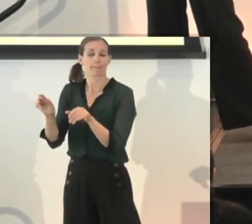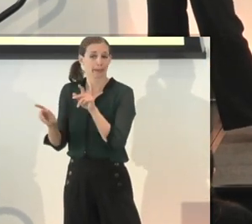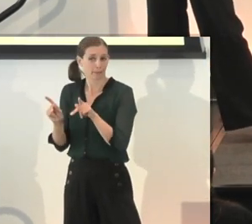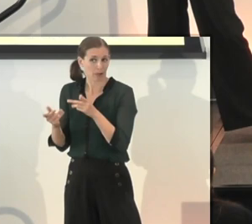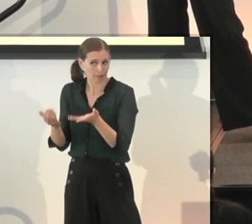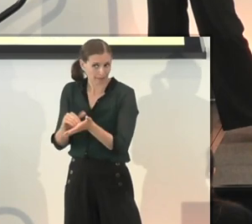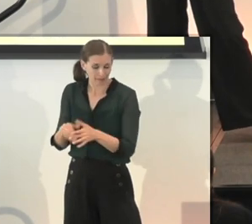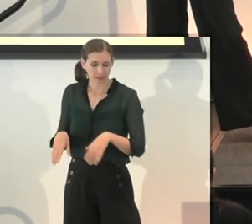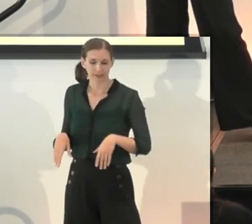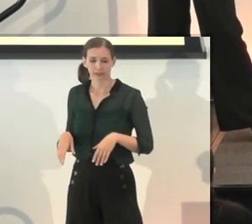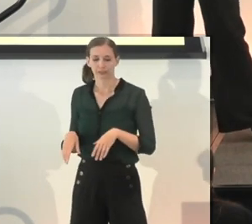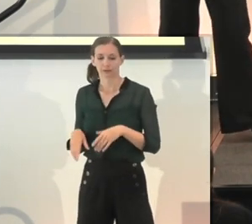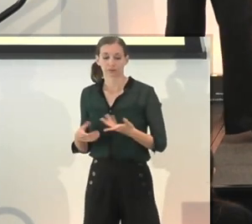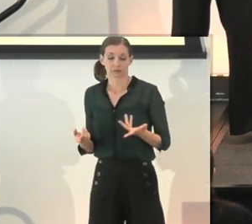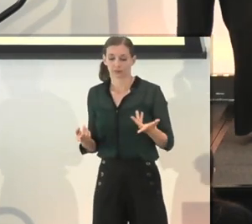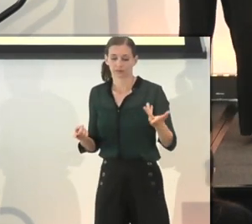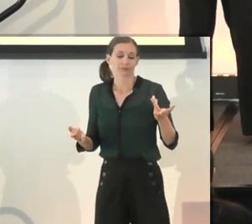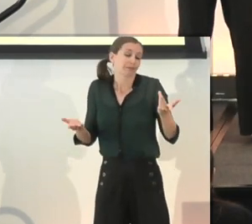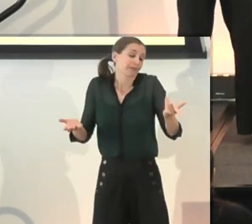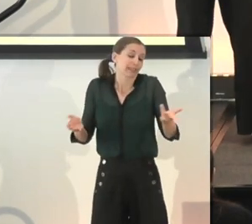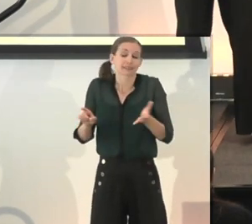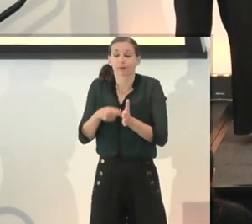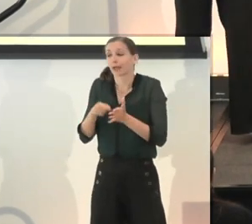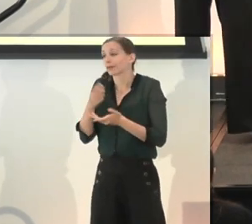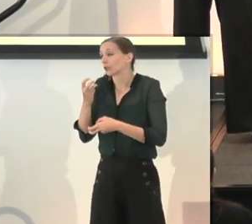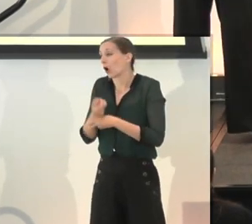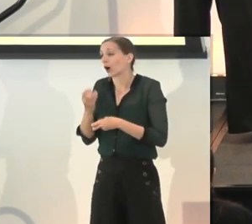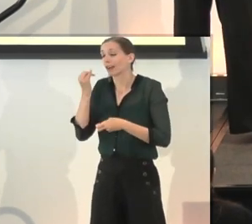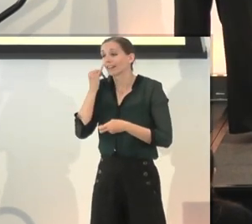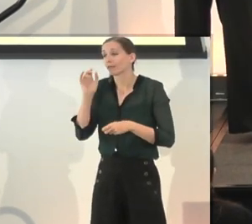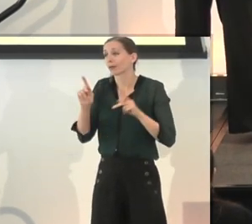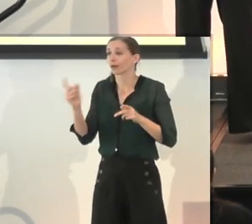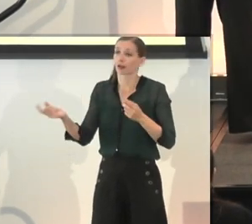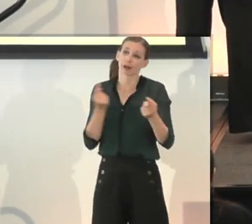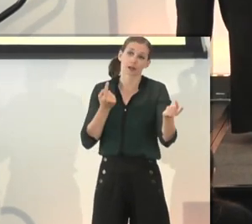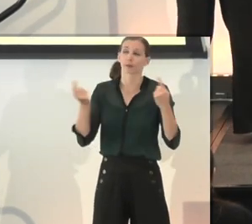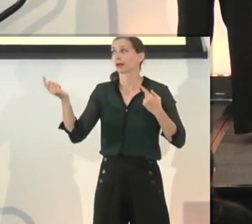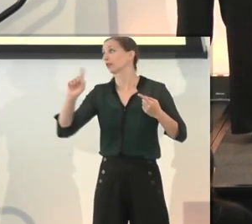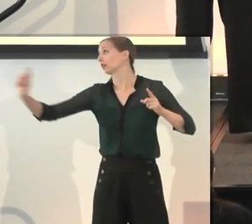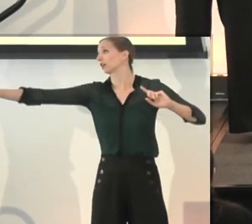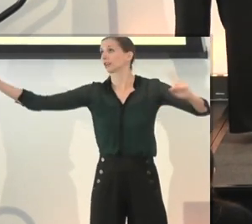you get these people coming in your door wanted time and they go off somewhere else. And we can